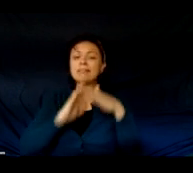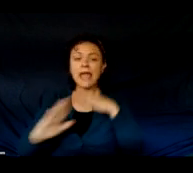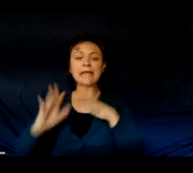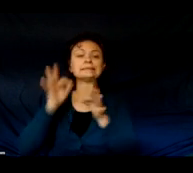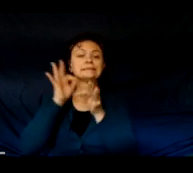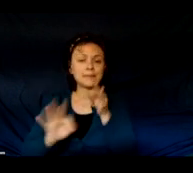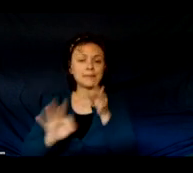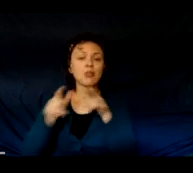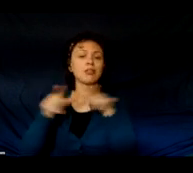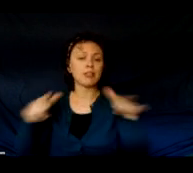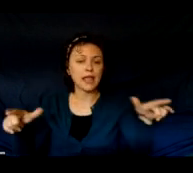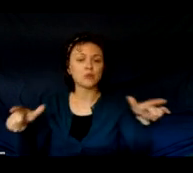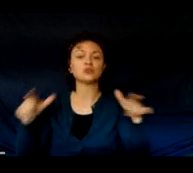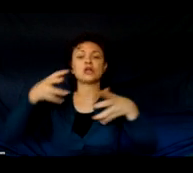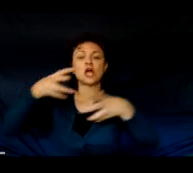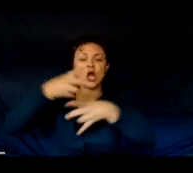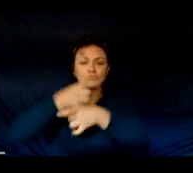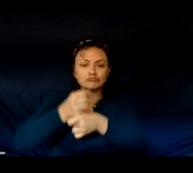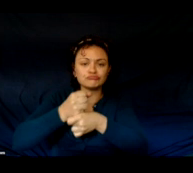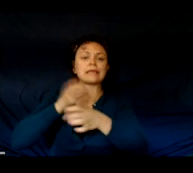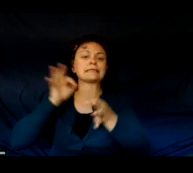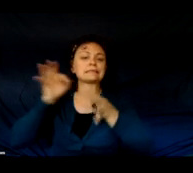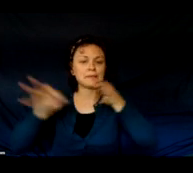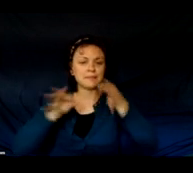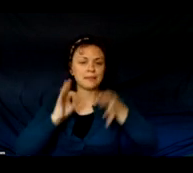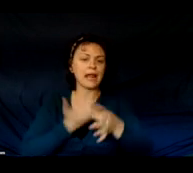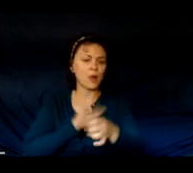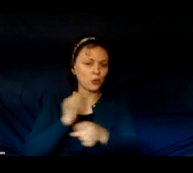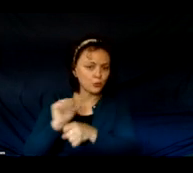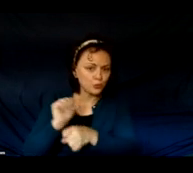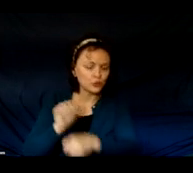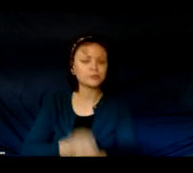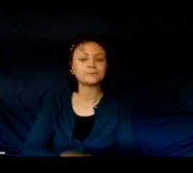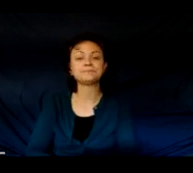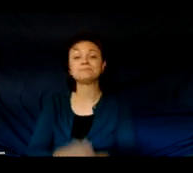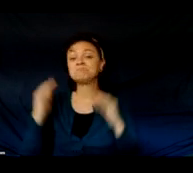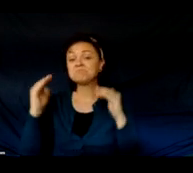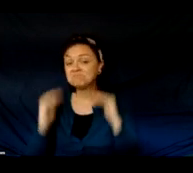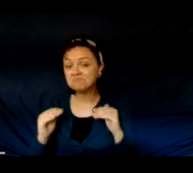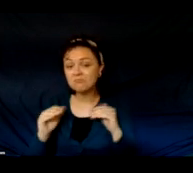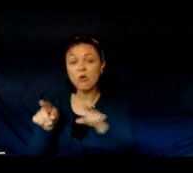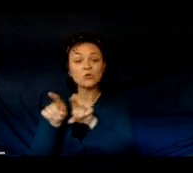our work presentations and of course,